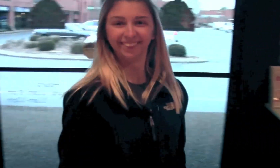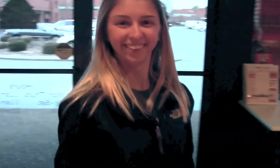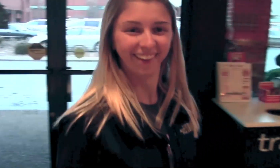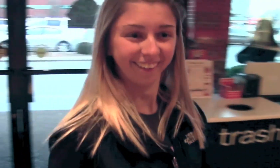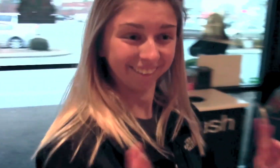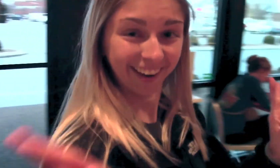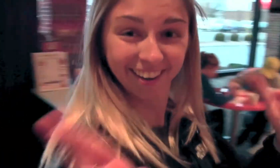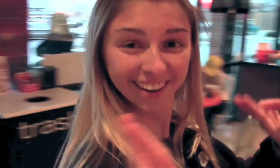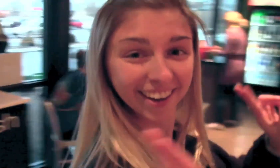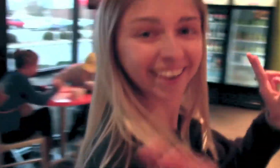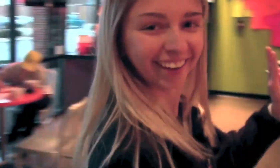Ready!?